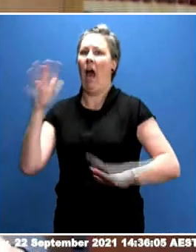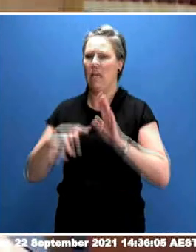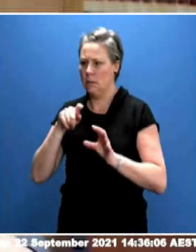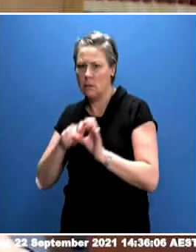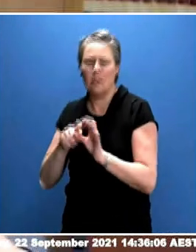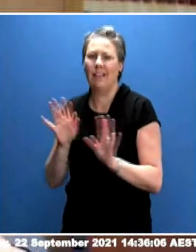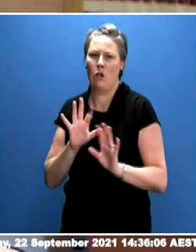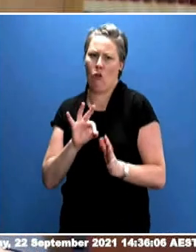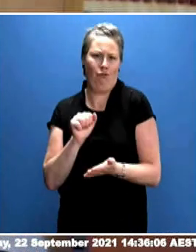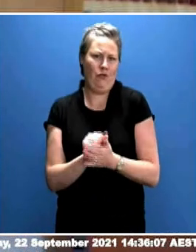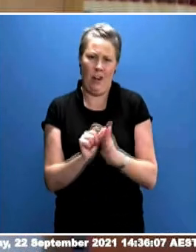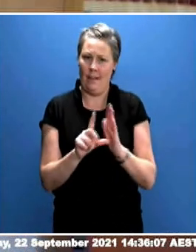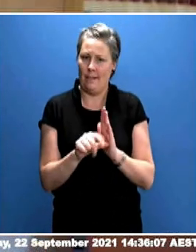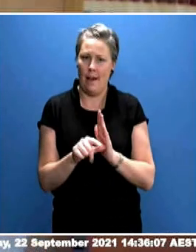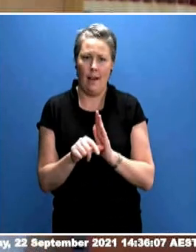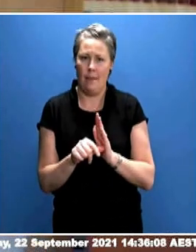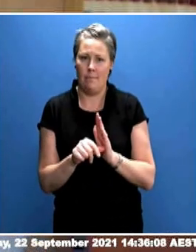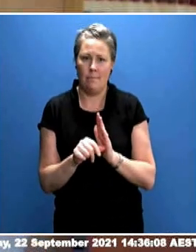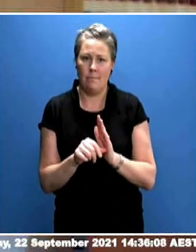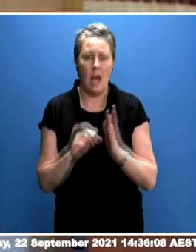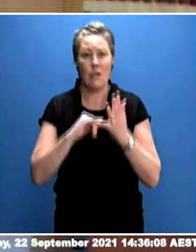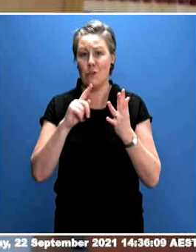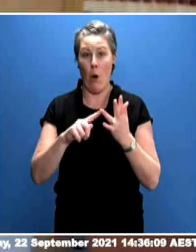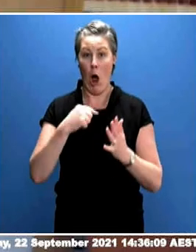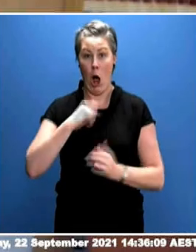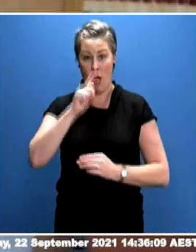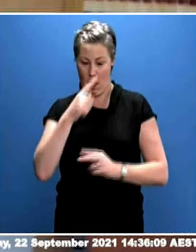position to do that immediately before or during the referral process because